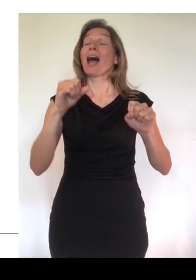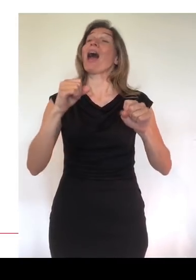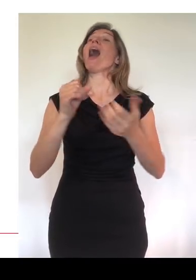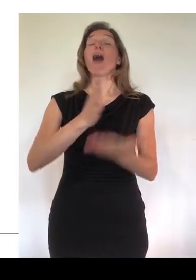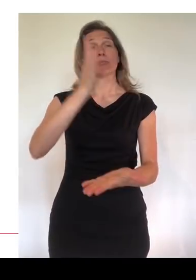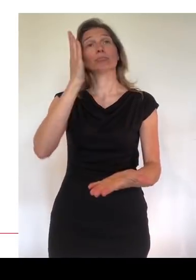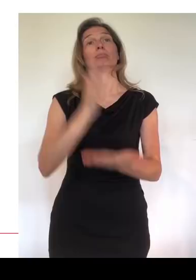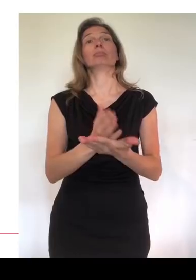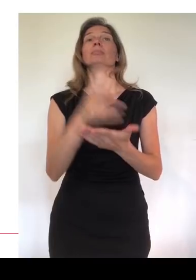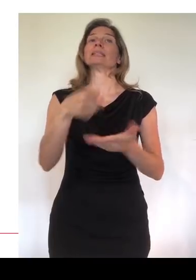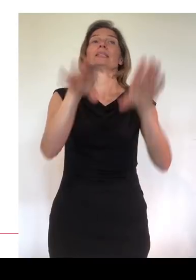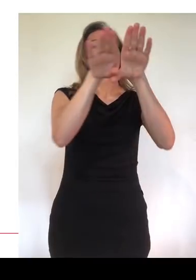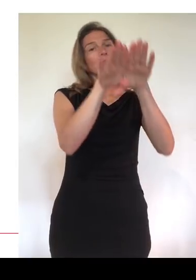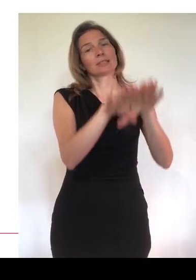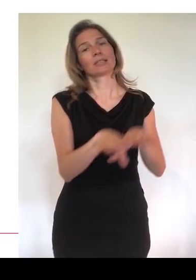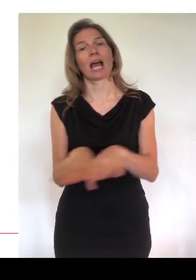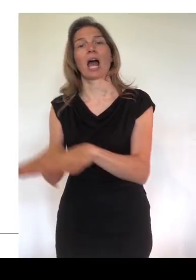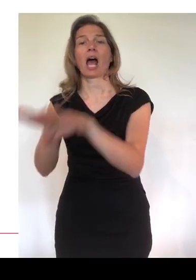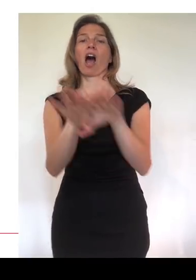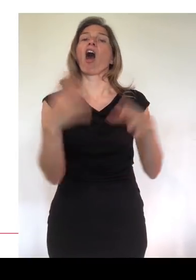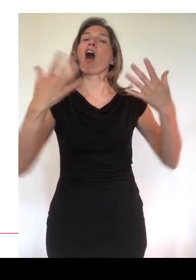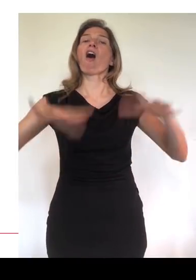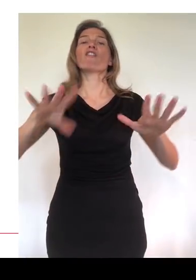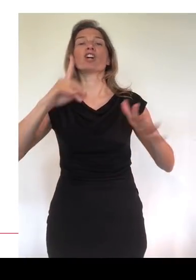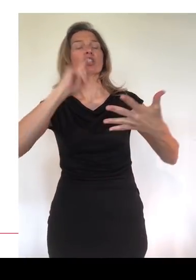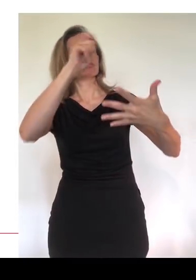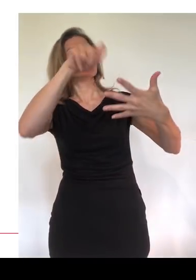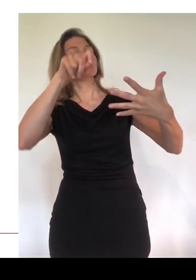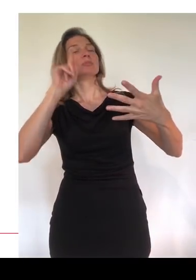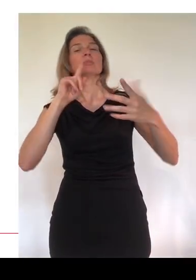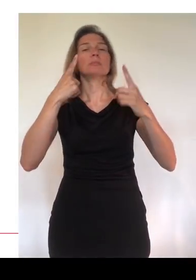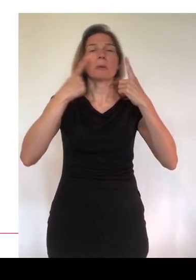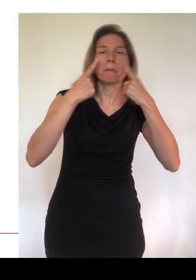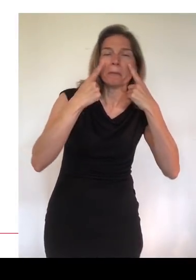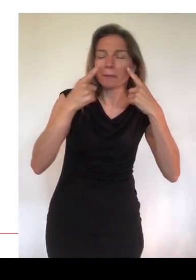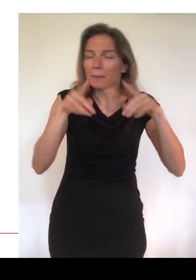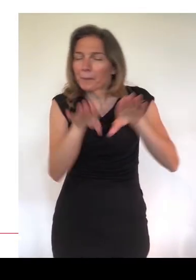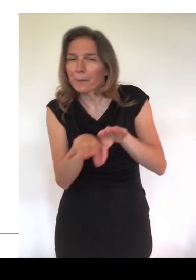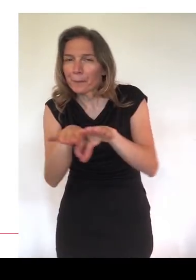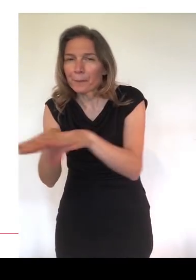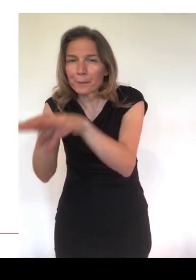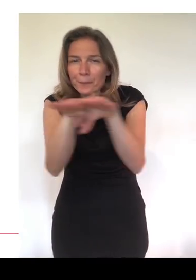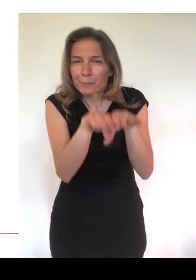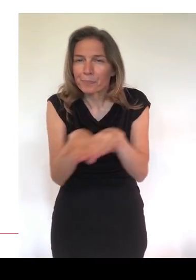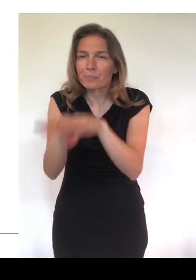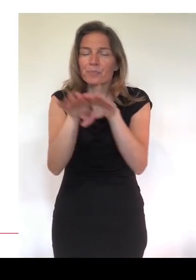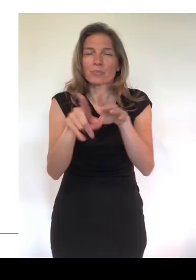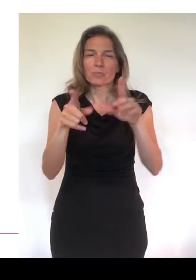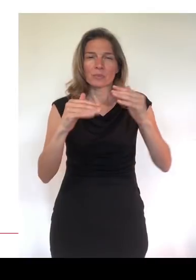not a standardized observation tool we can say that or it can't be used to say